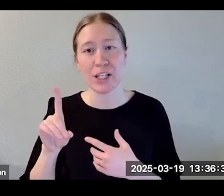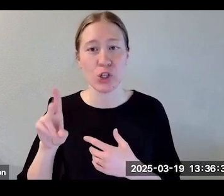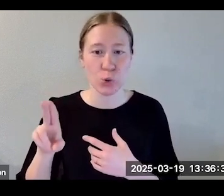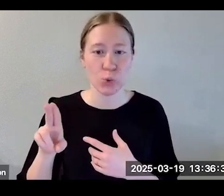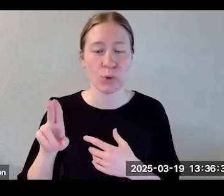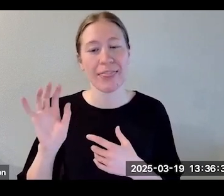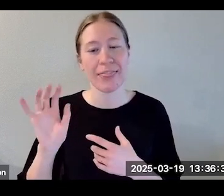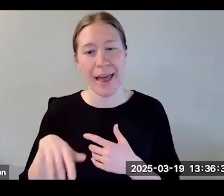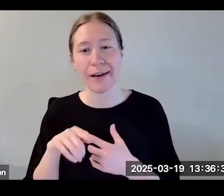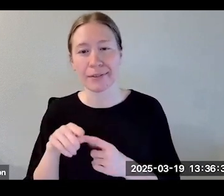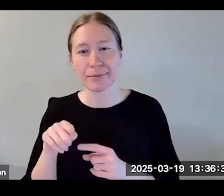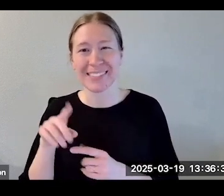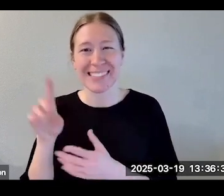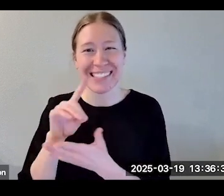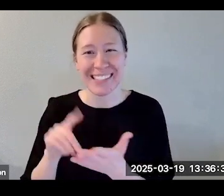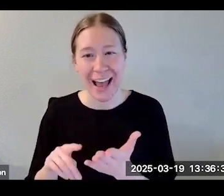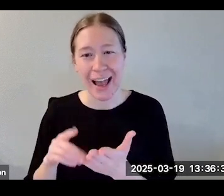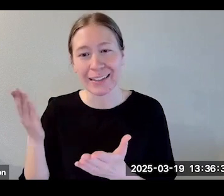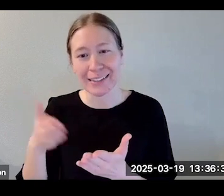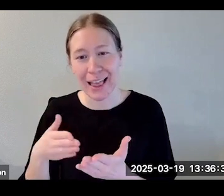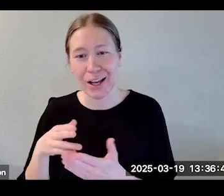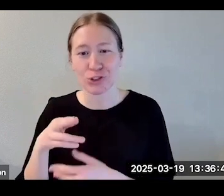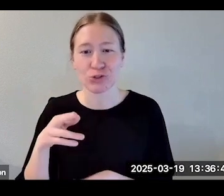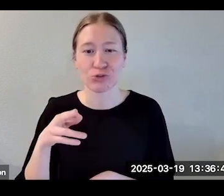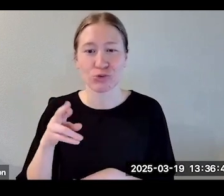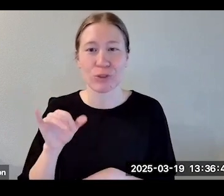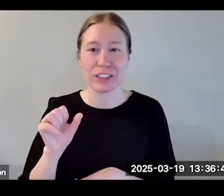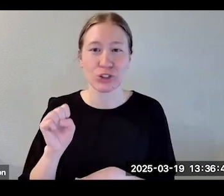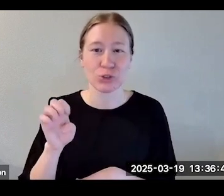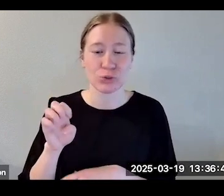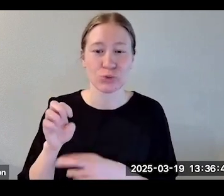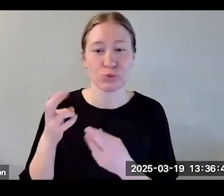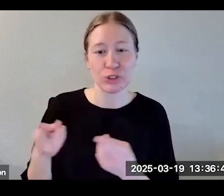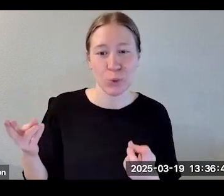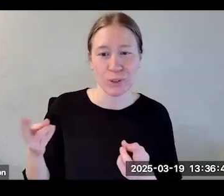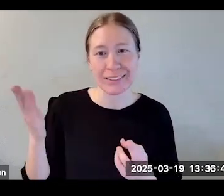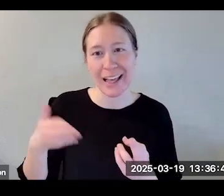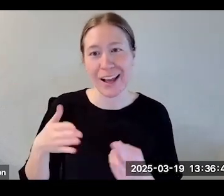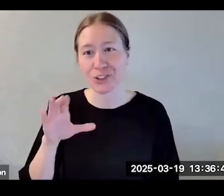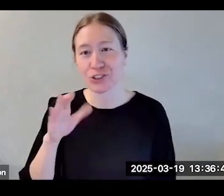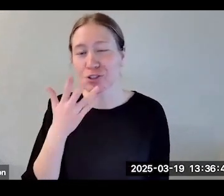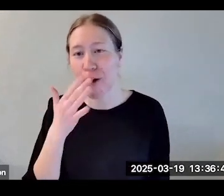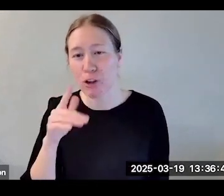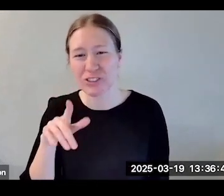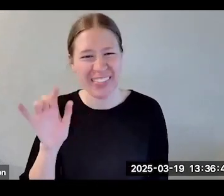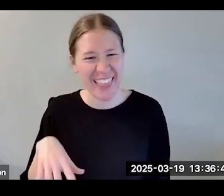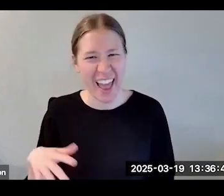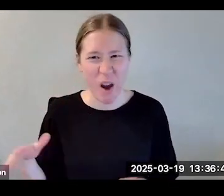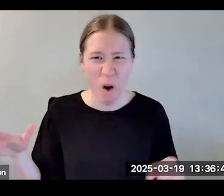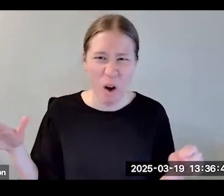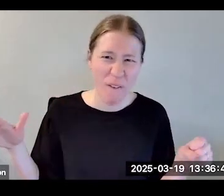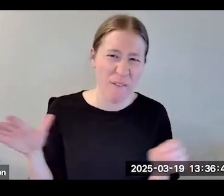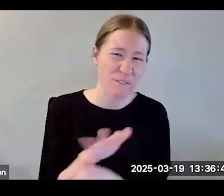This is going to be really frustrating for a screen reader user to access as this whole URL is going to be read off,